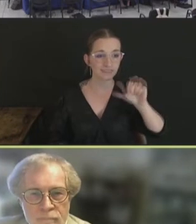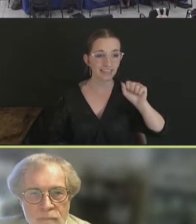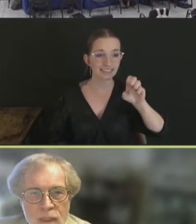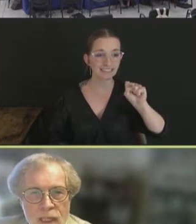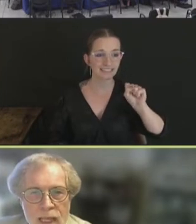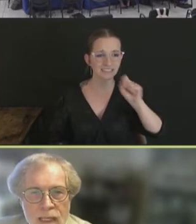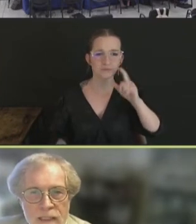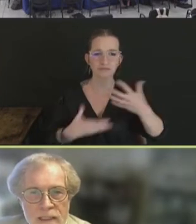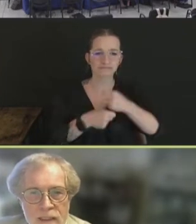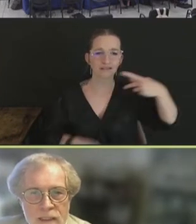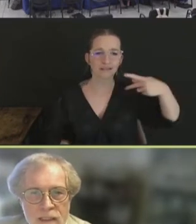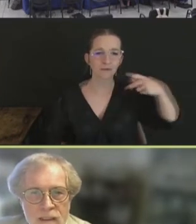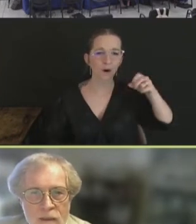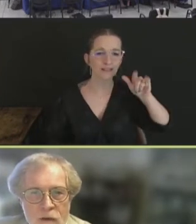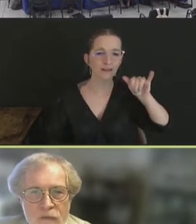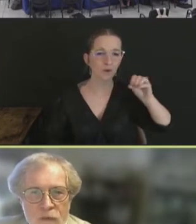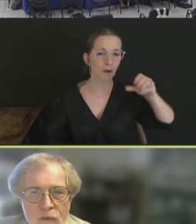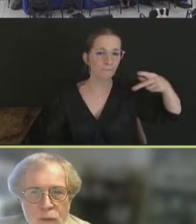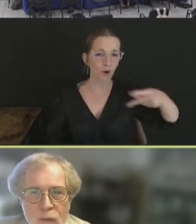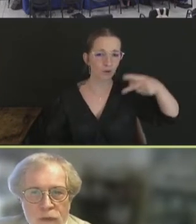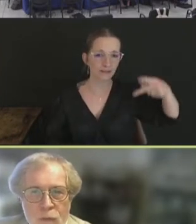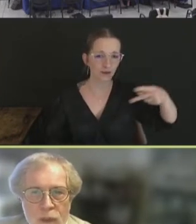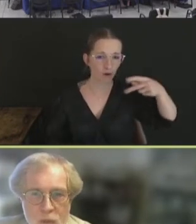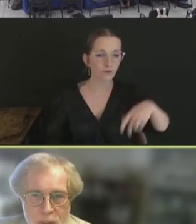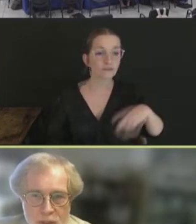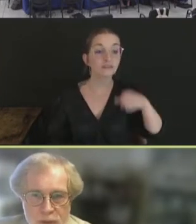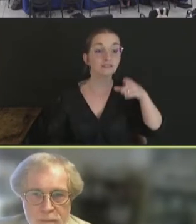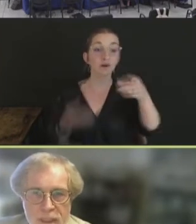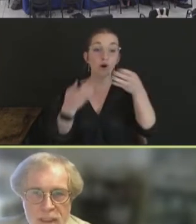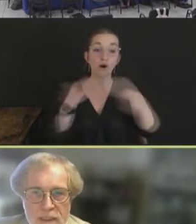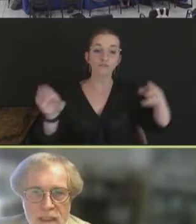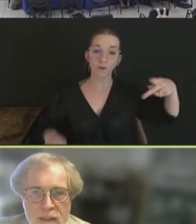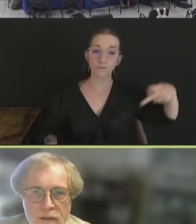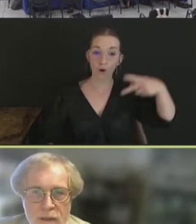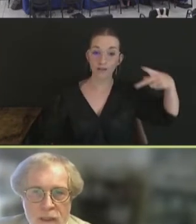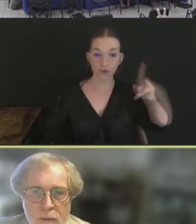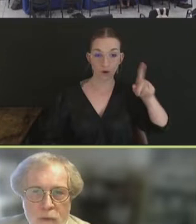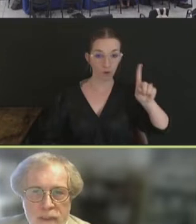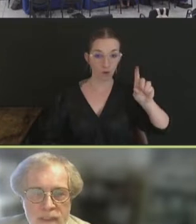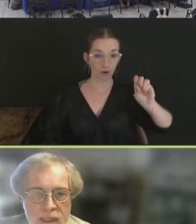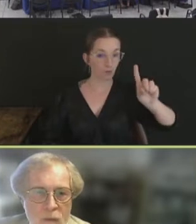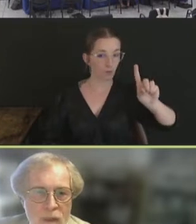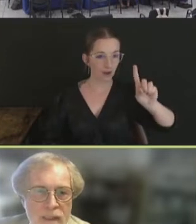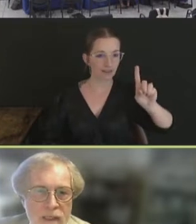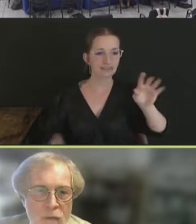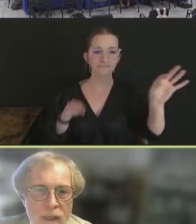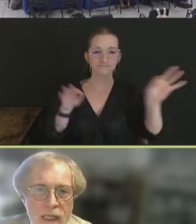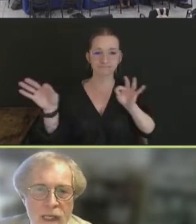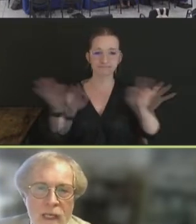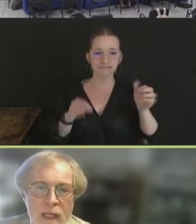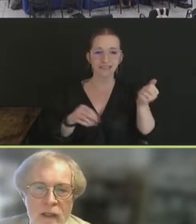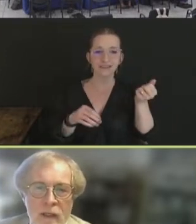And this is an overview of Polio 101, which means there are a couple points I want to take away.